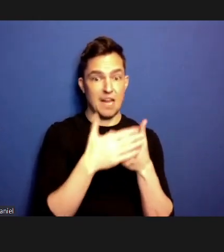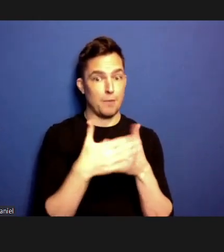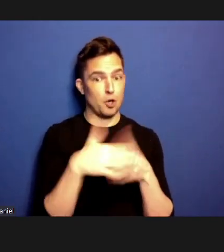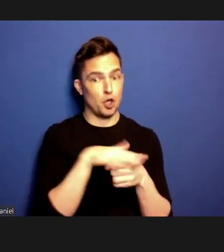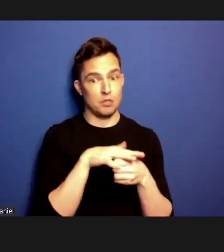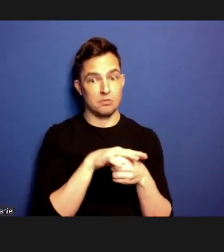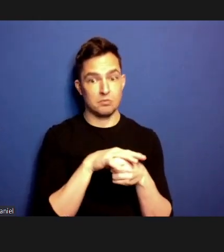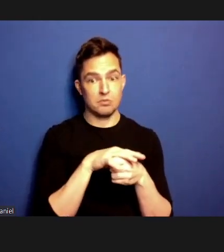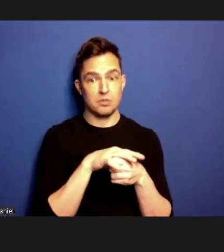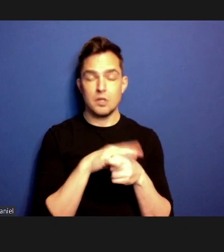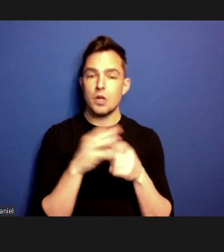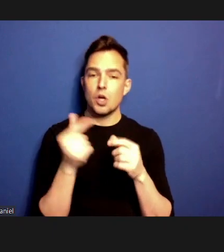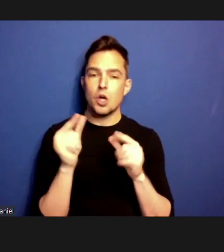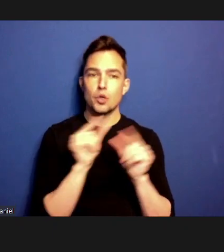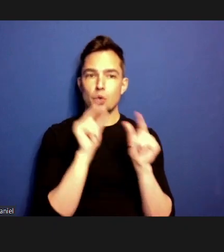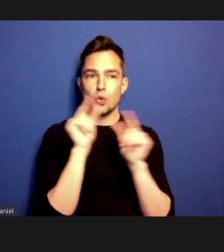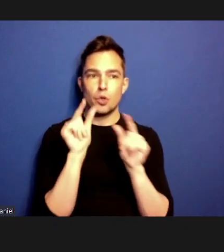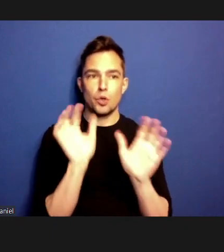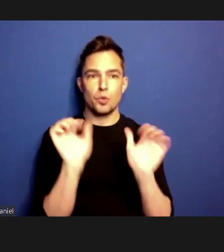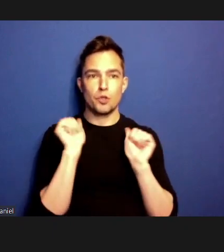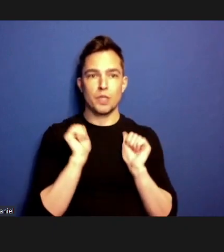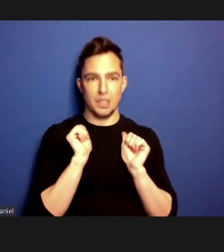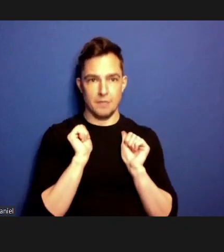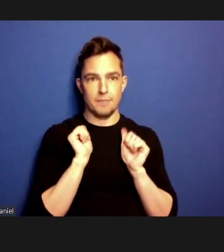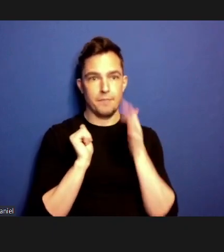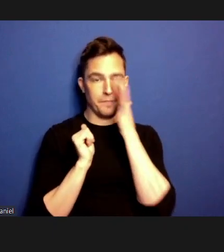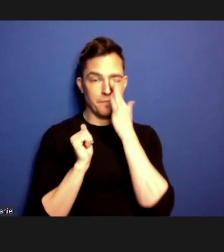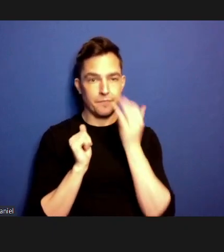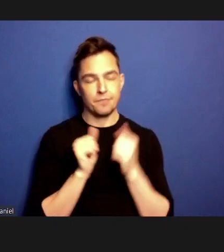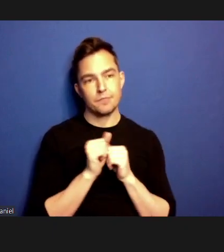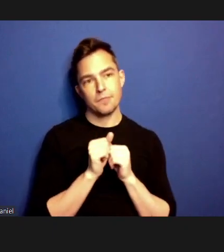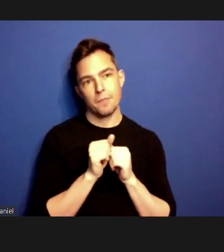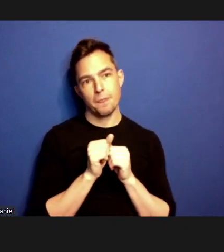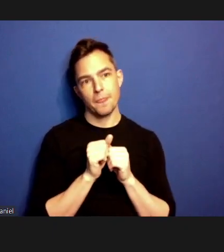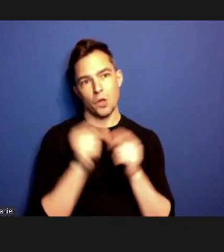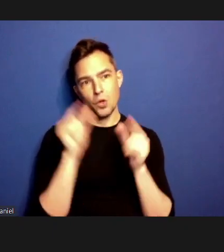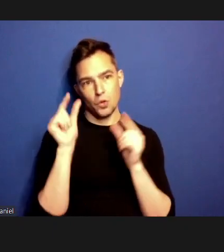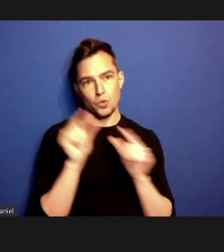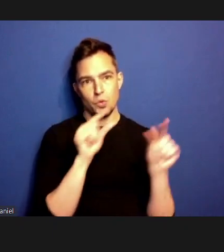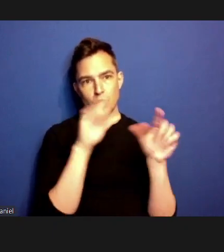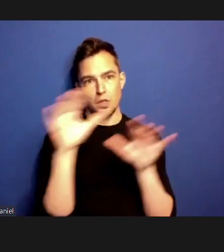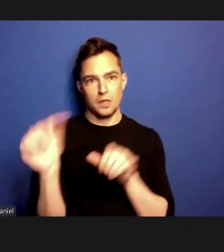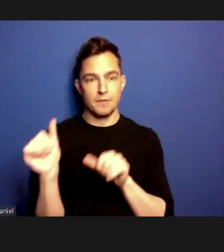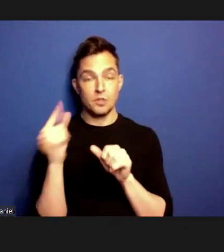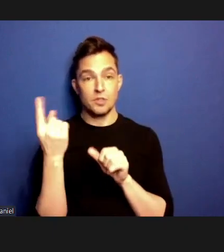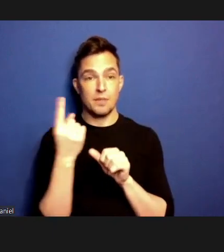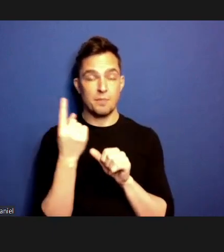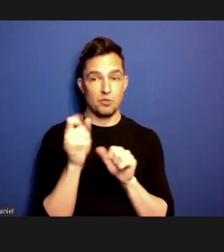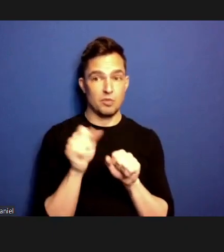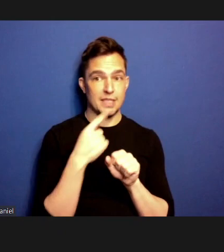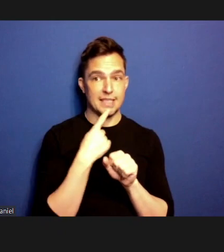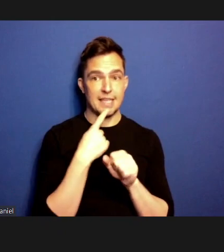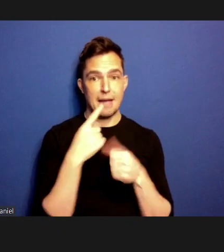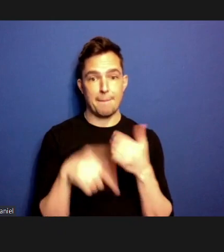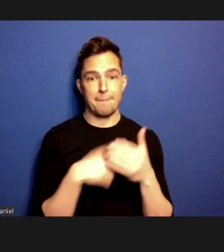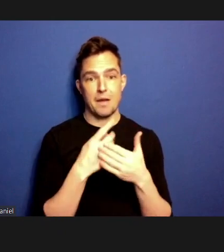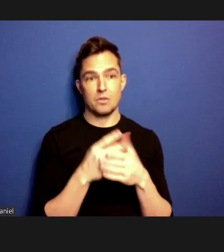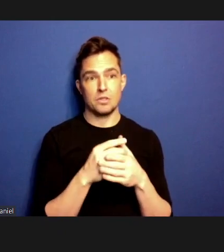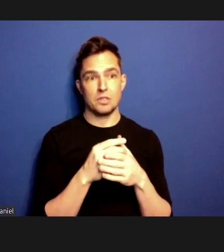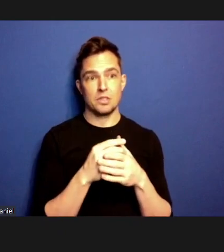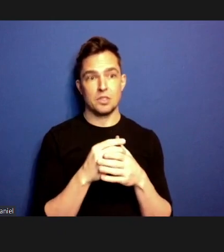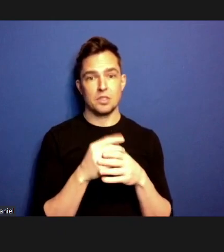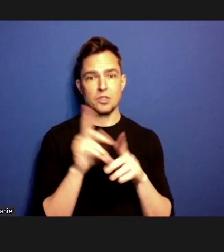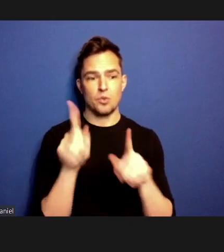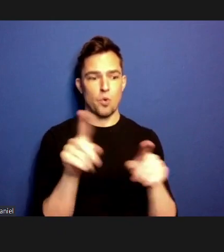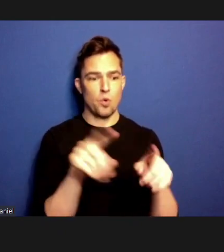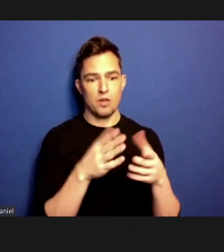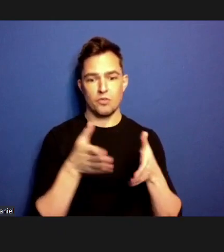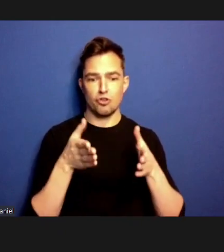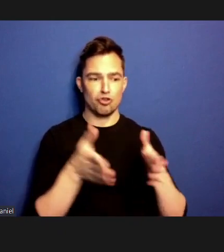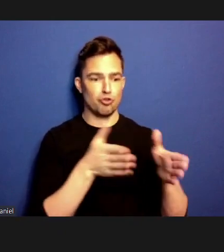And Google retreated. So I think there's something to be said about storming the streets and